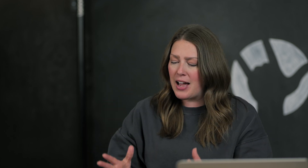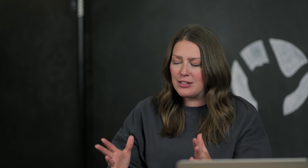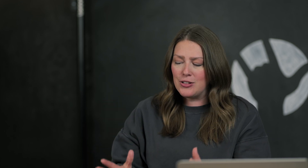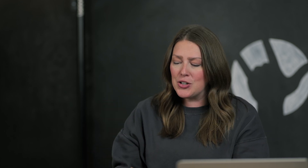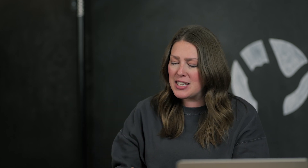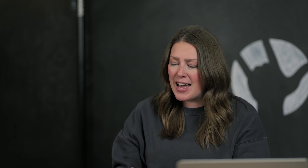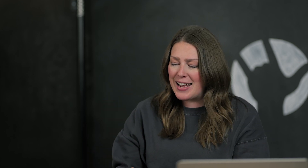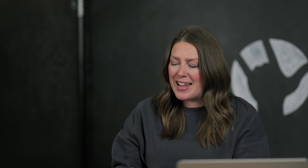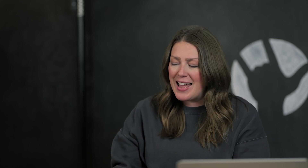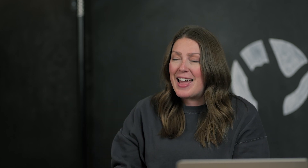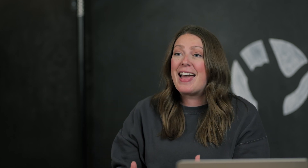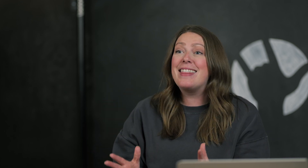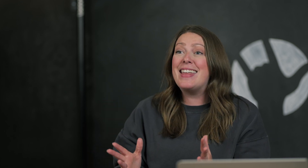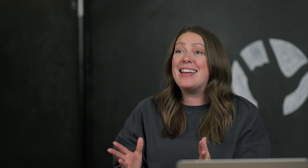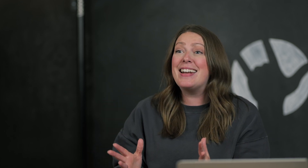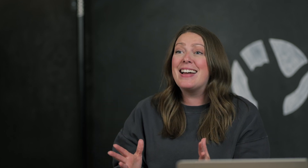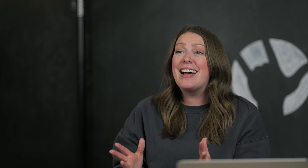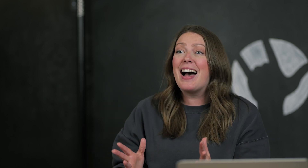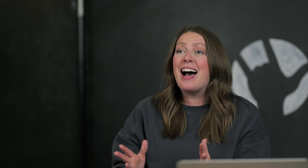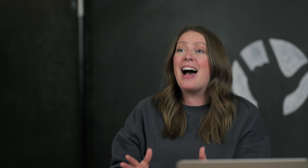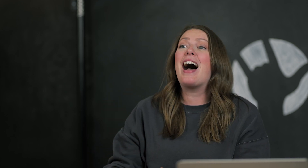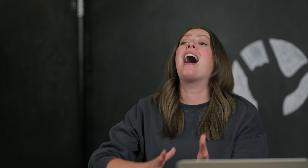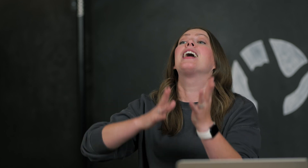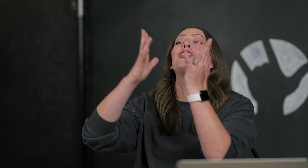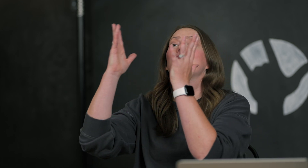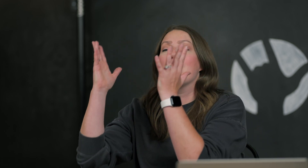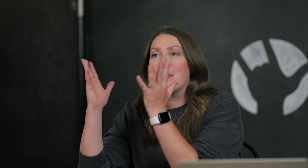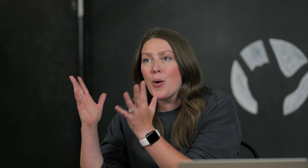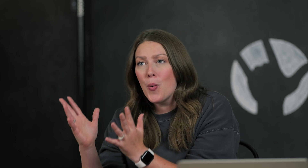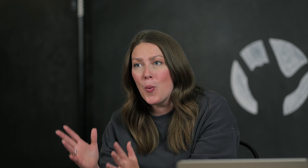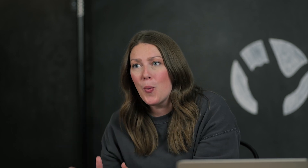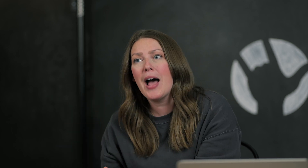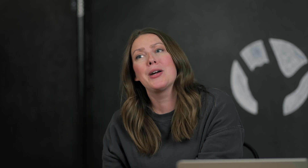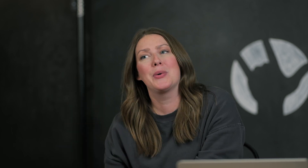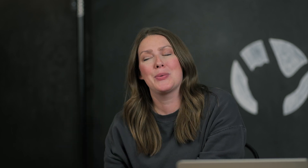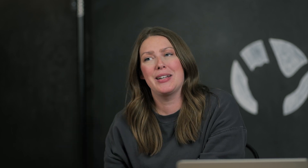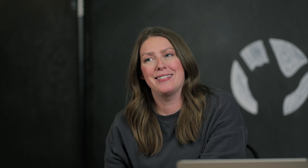I looked at it, and then I looked up why it was written.